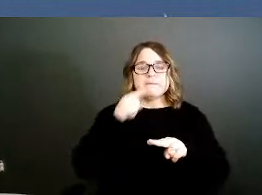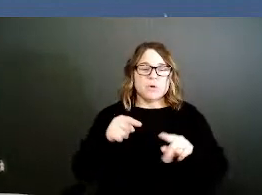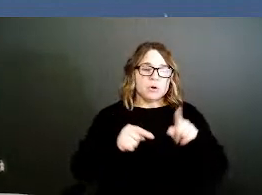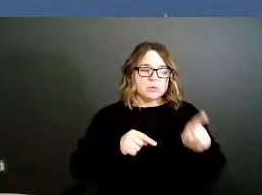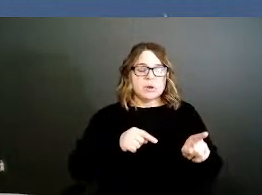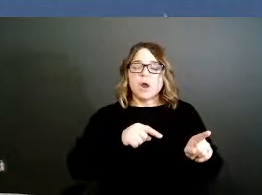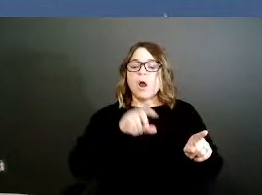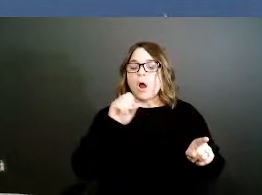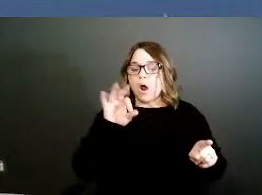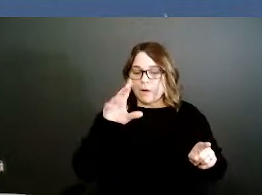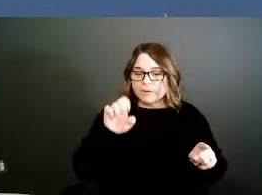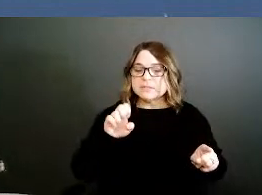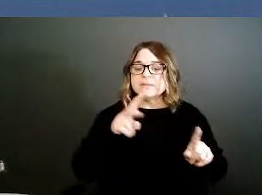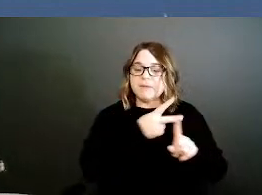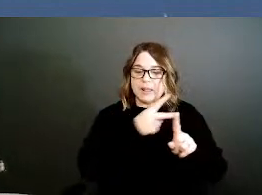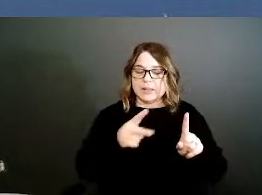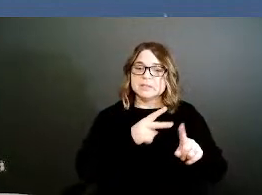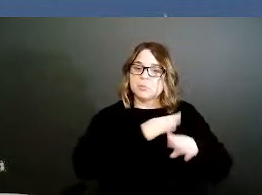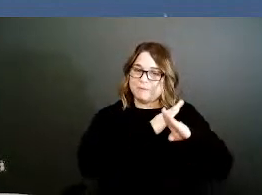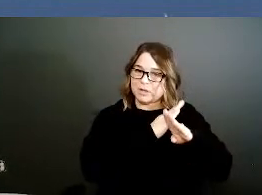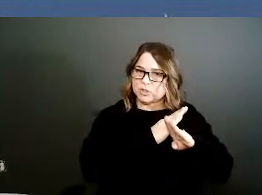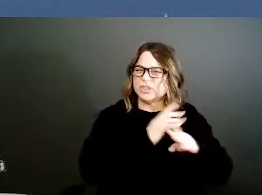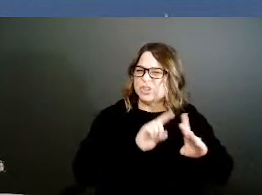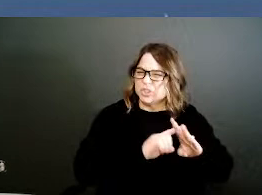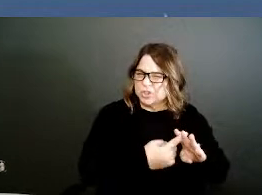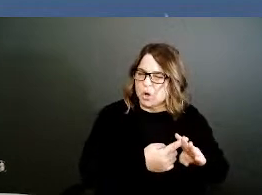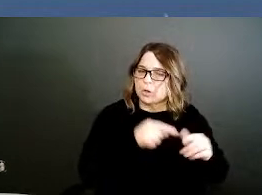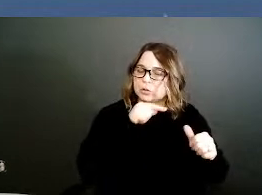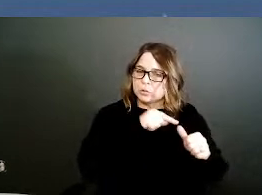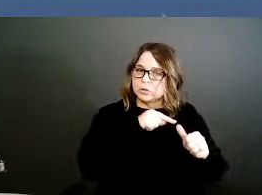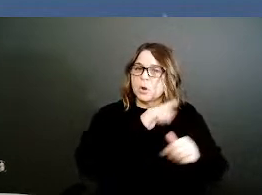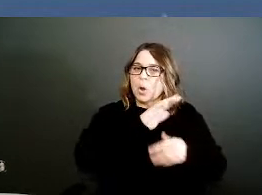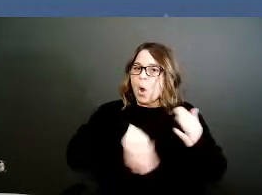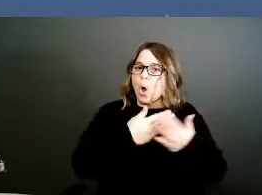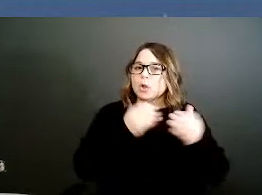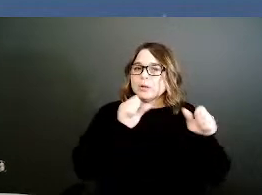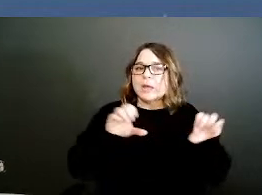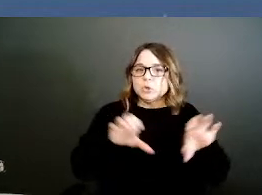THE OFFICE OF VIOLENCE PREVENTION AS A START SO WE CAN